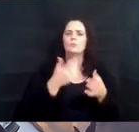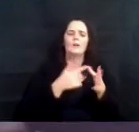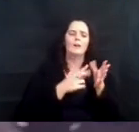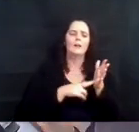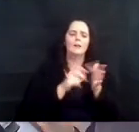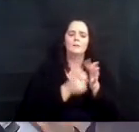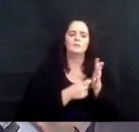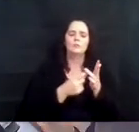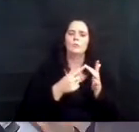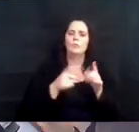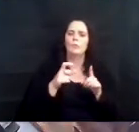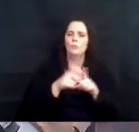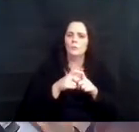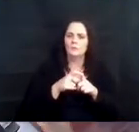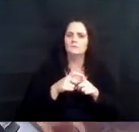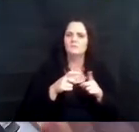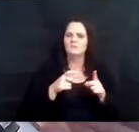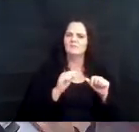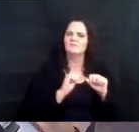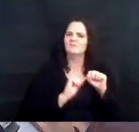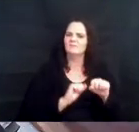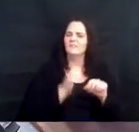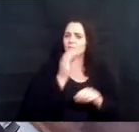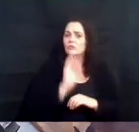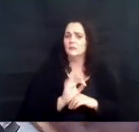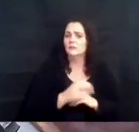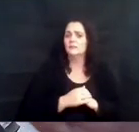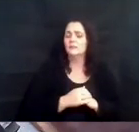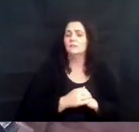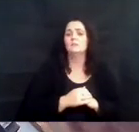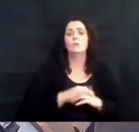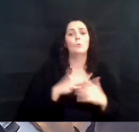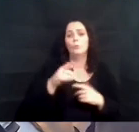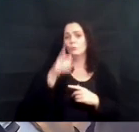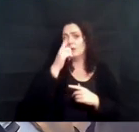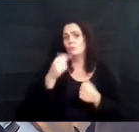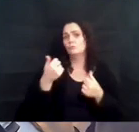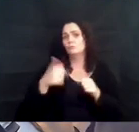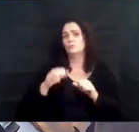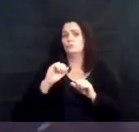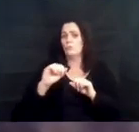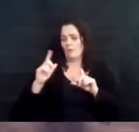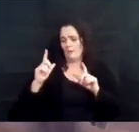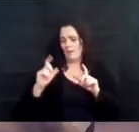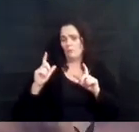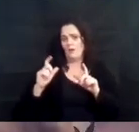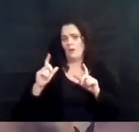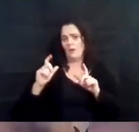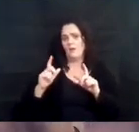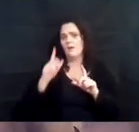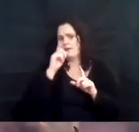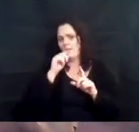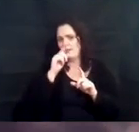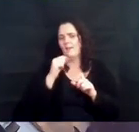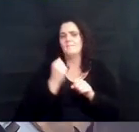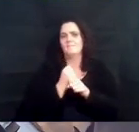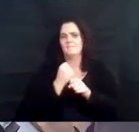said you can also just use your camera and take individual photos and you'll be able to string those together and import those in animation later.